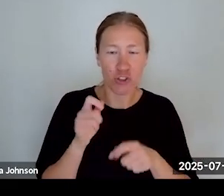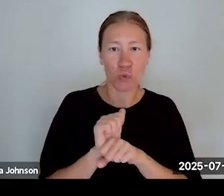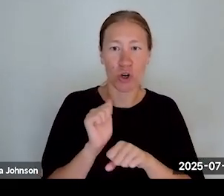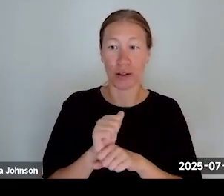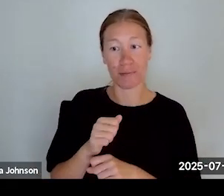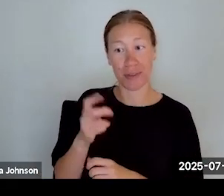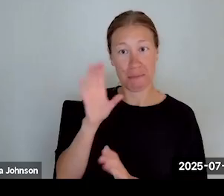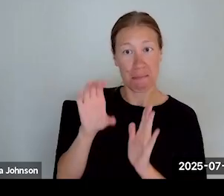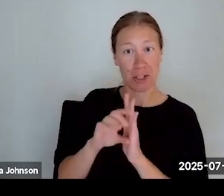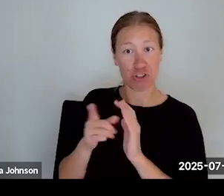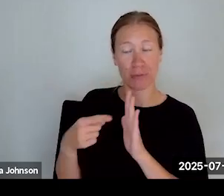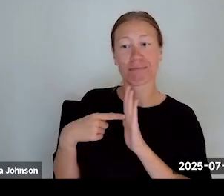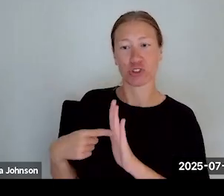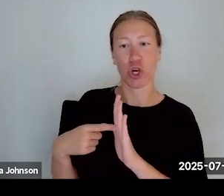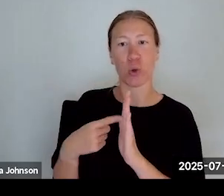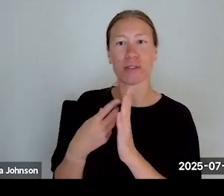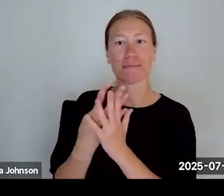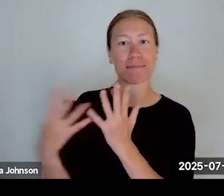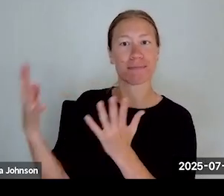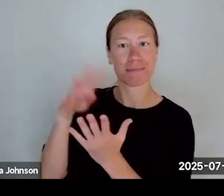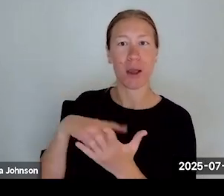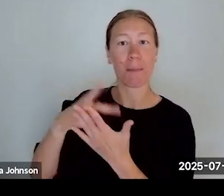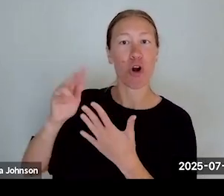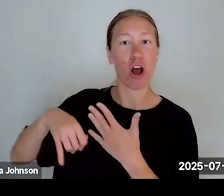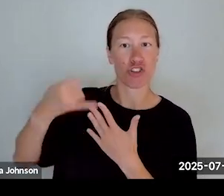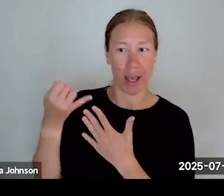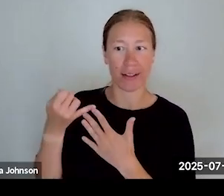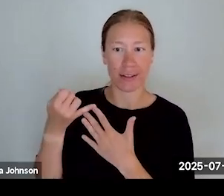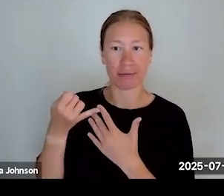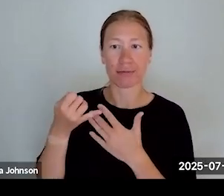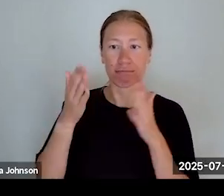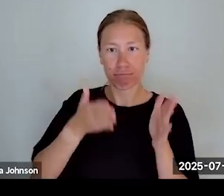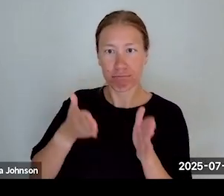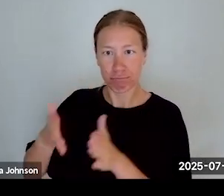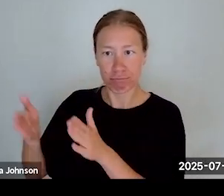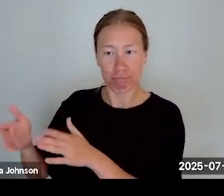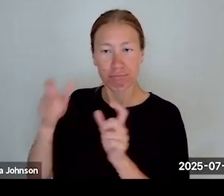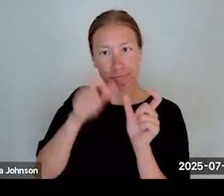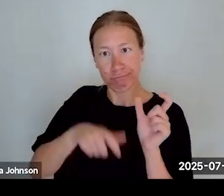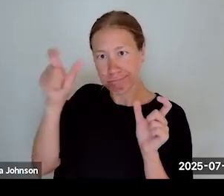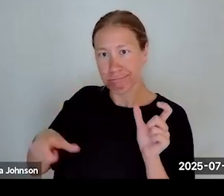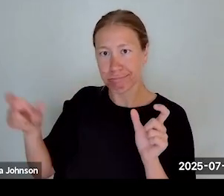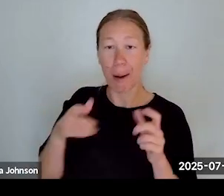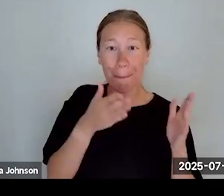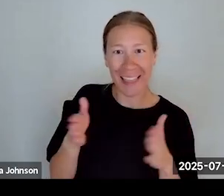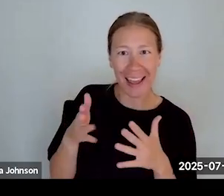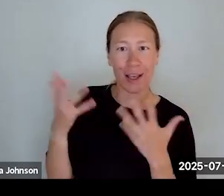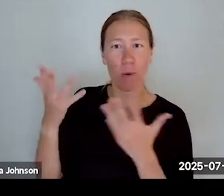which is then broken down into segments of tasks that are still in the planning phase versus those that have been executed.